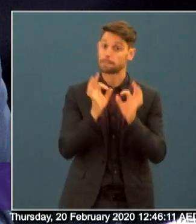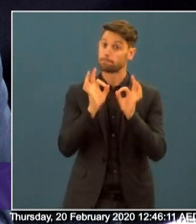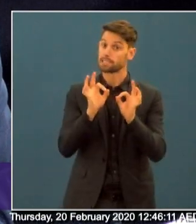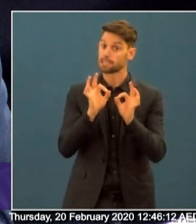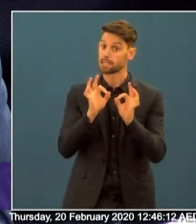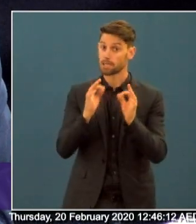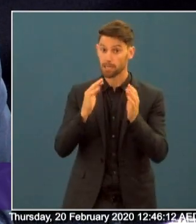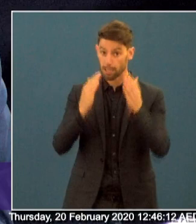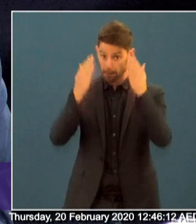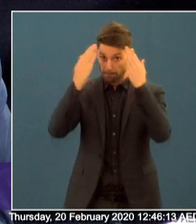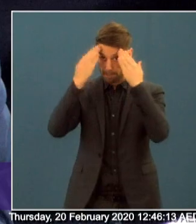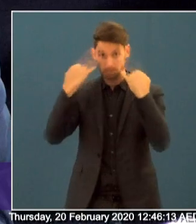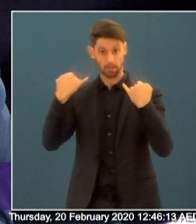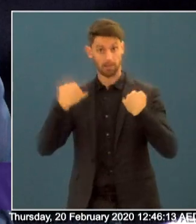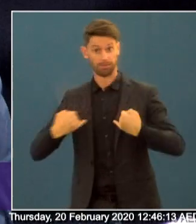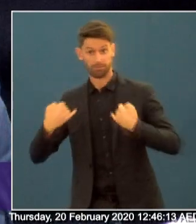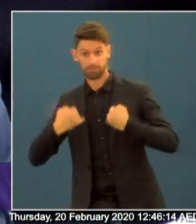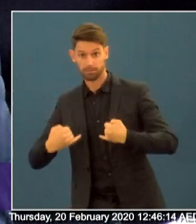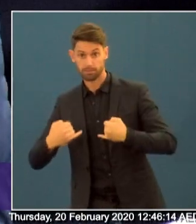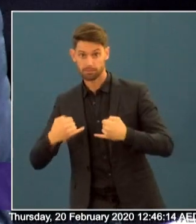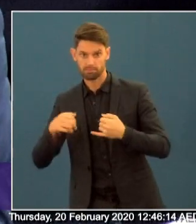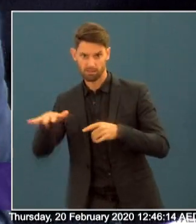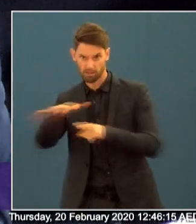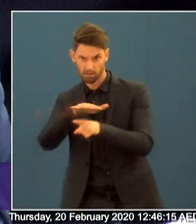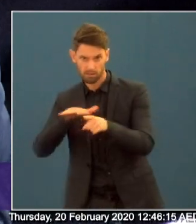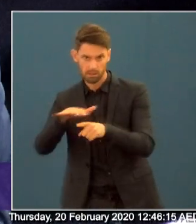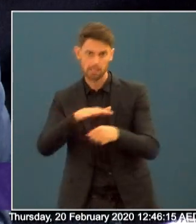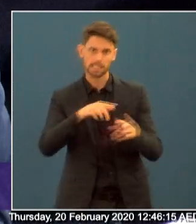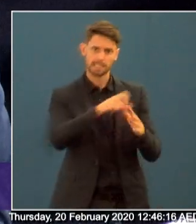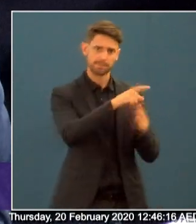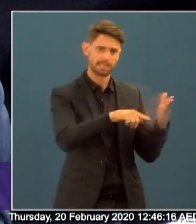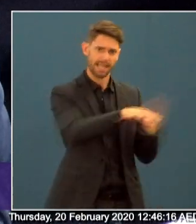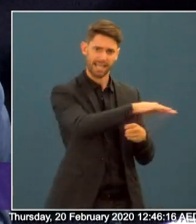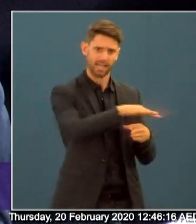and the disability sector and thought that we needed to develop a response